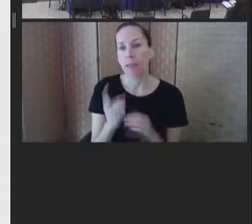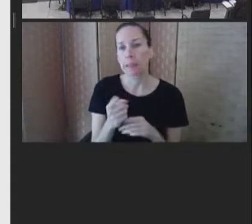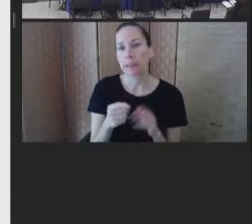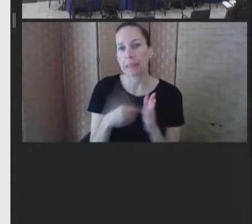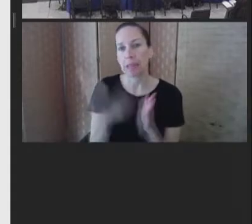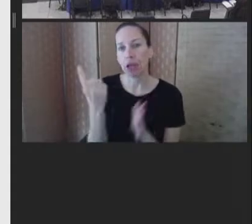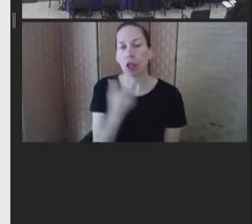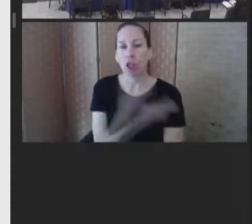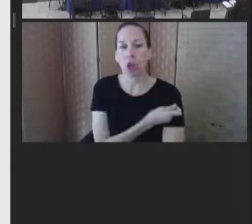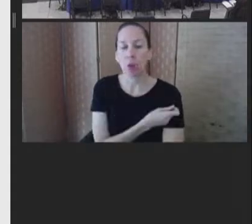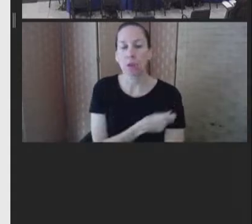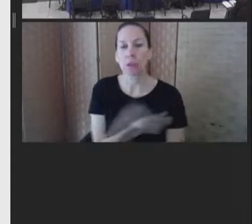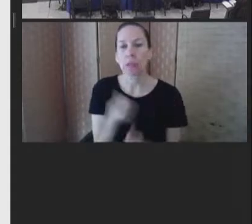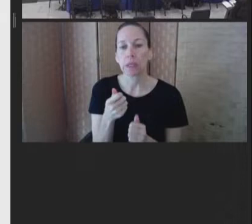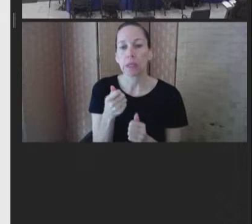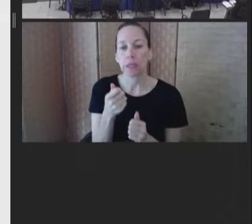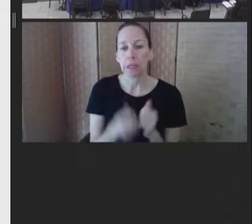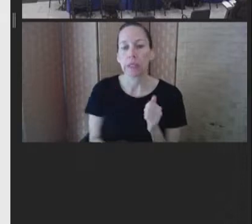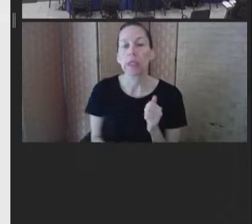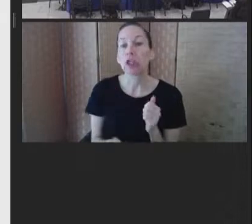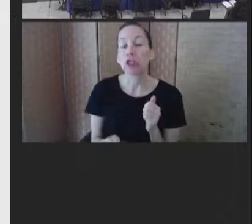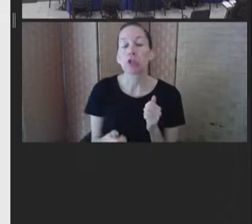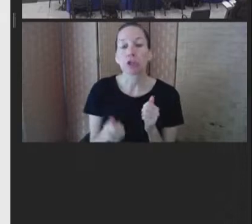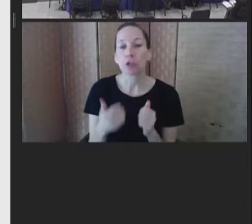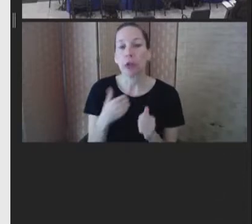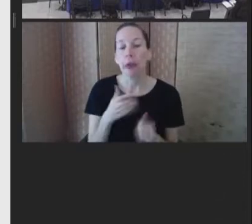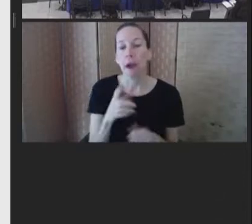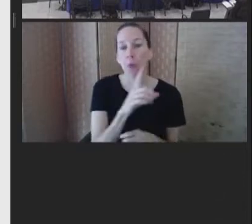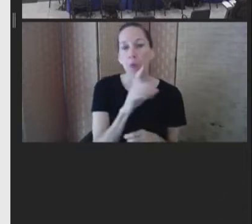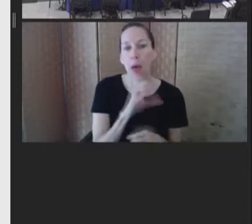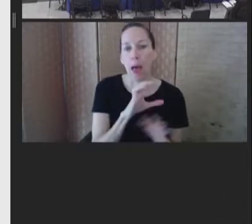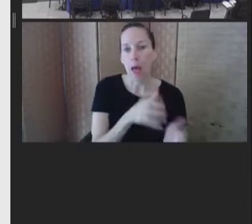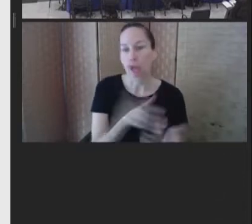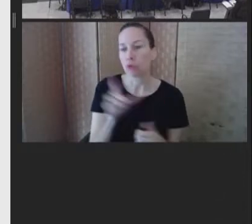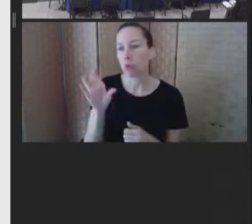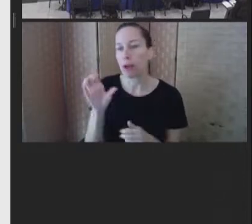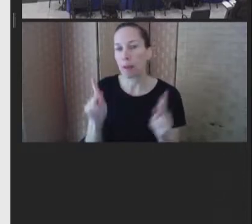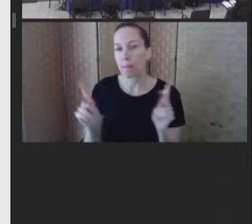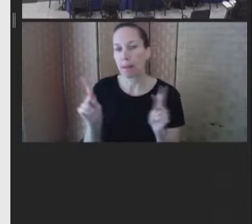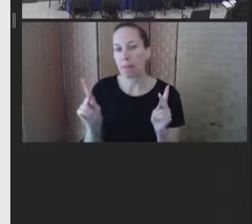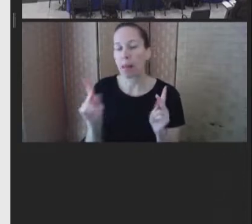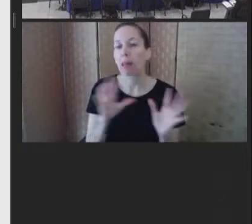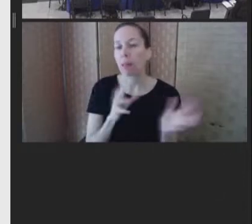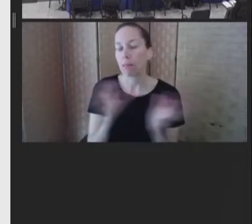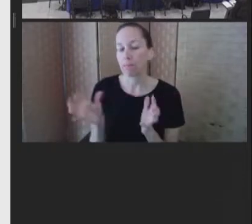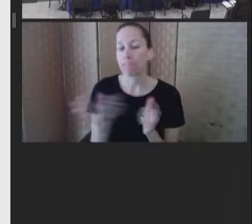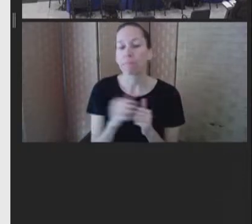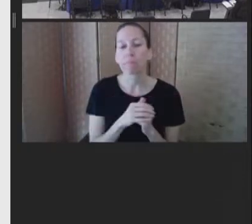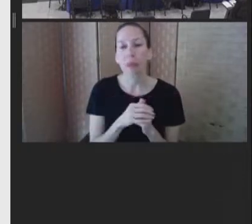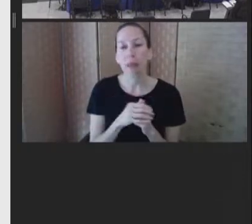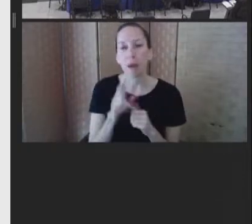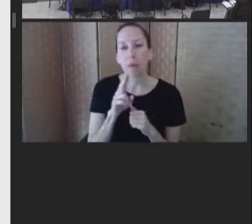consisted of a hundred subjects. The study was conducted in U.S. adults at 22 sites,